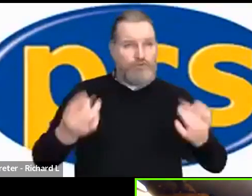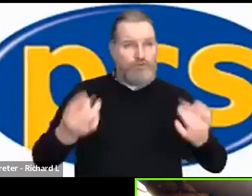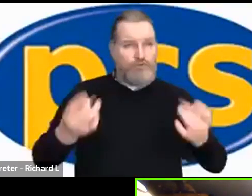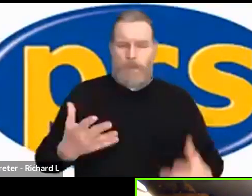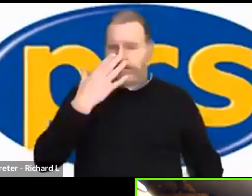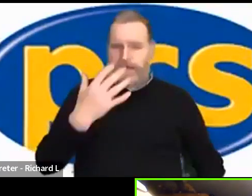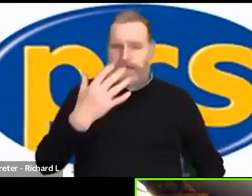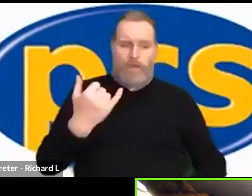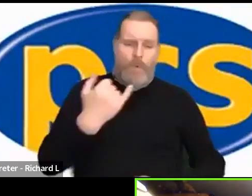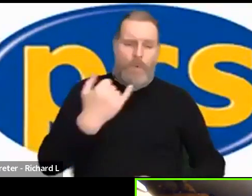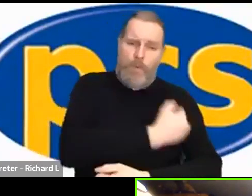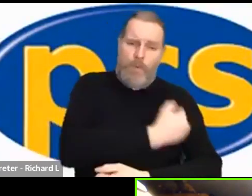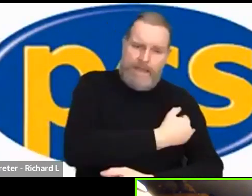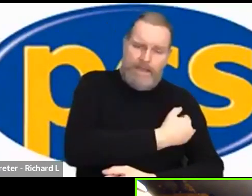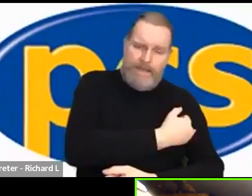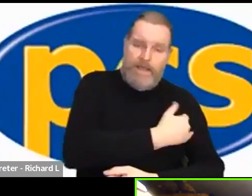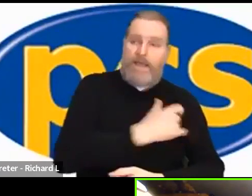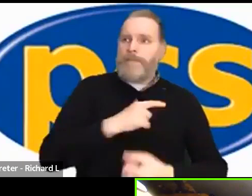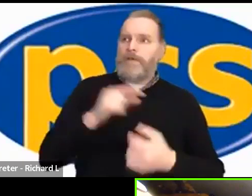we feel like Ashley? do we feel like our strike action will be diluted. that we're striking on the same